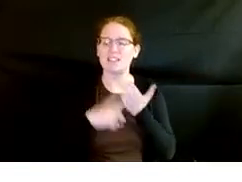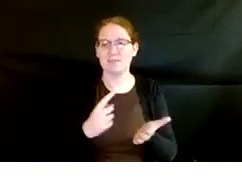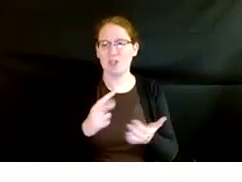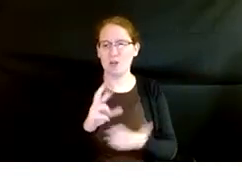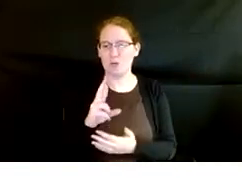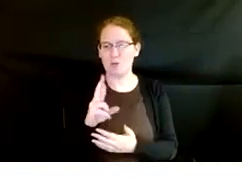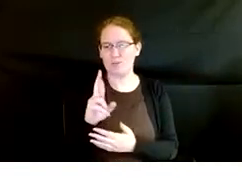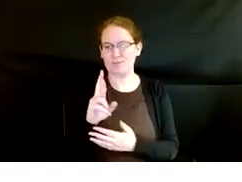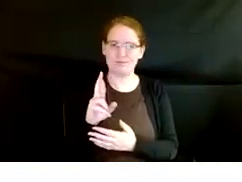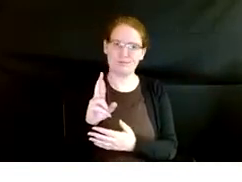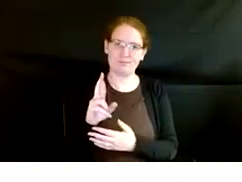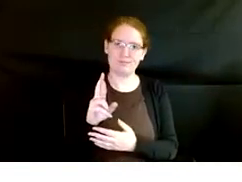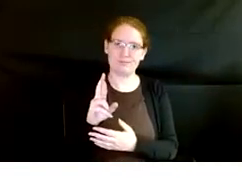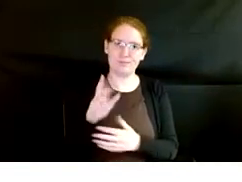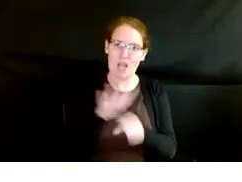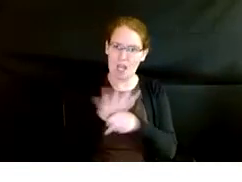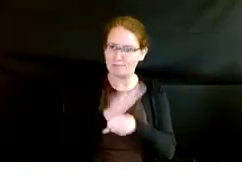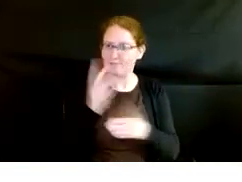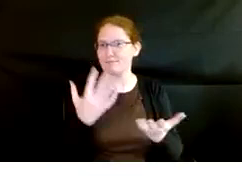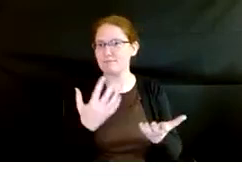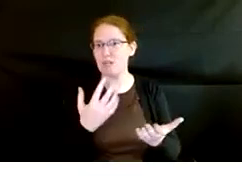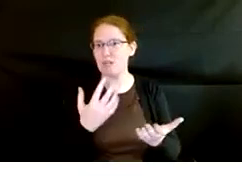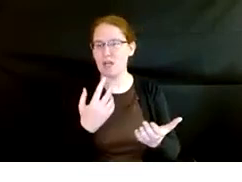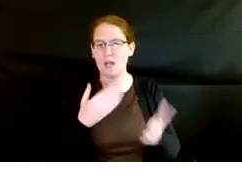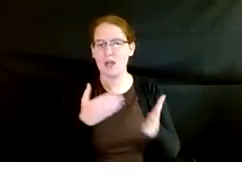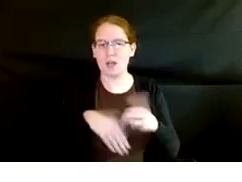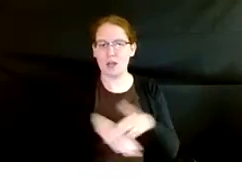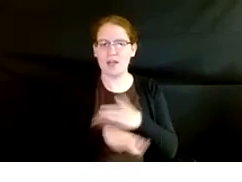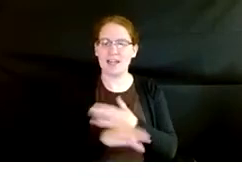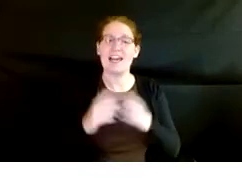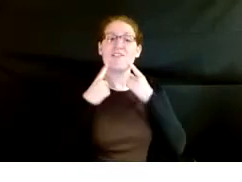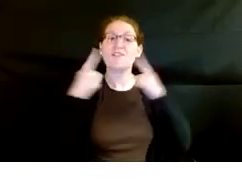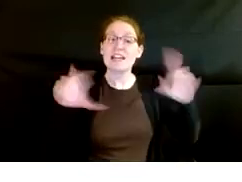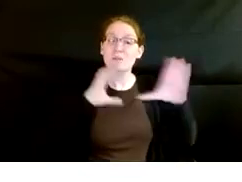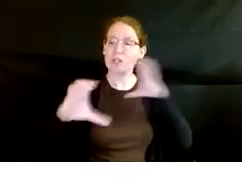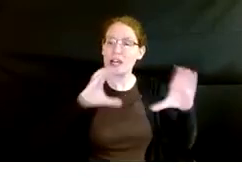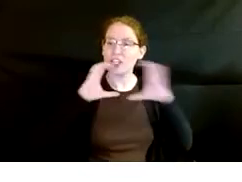effective communications, auxiliary aids and services, rights in virtual settings, uh program